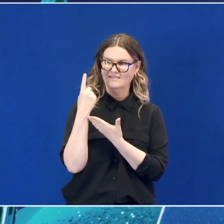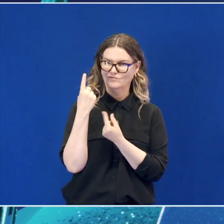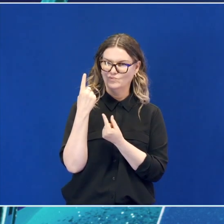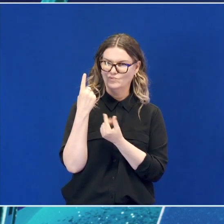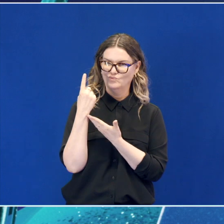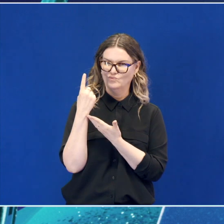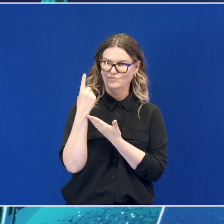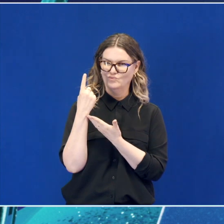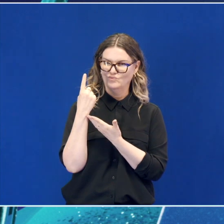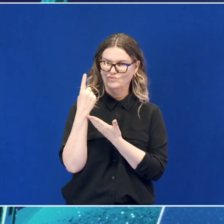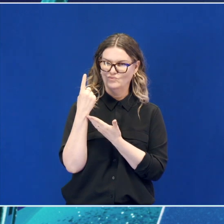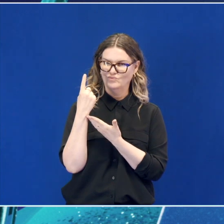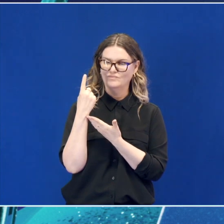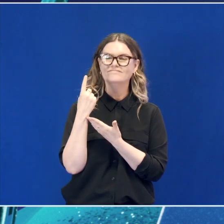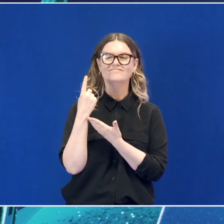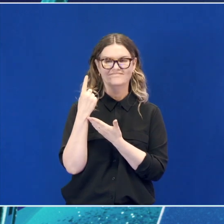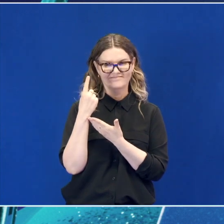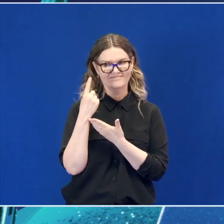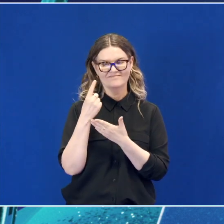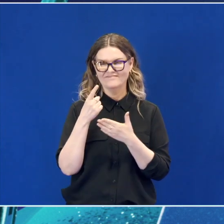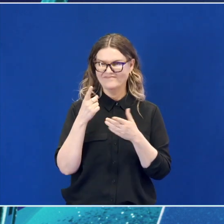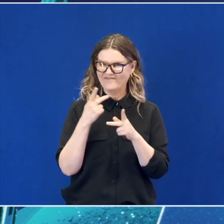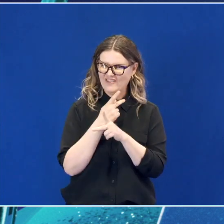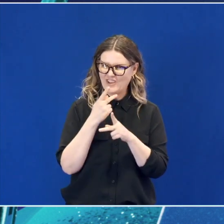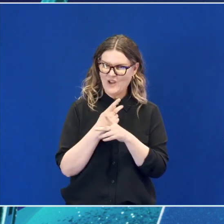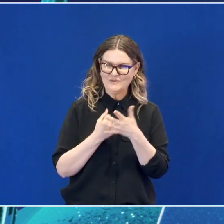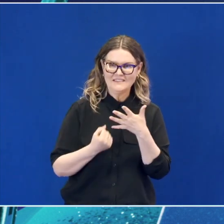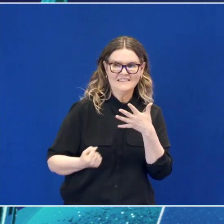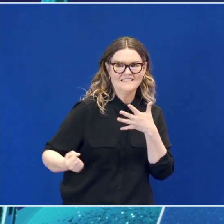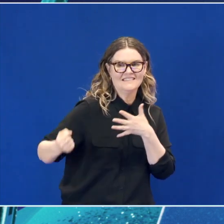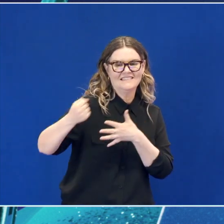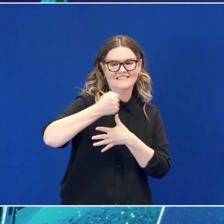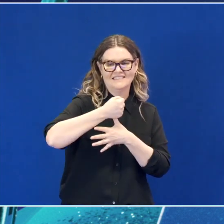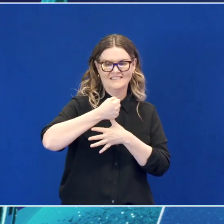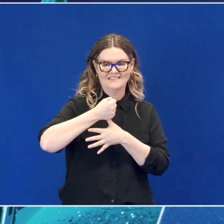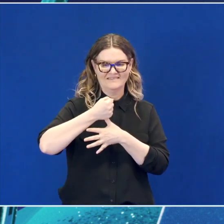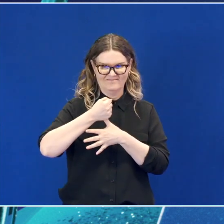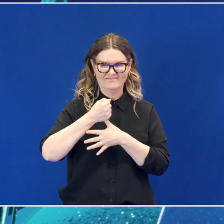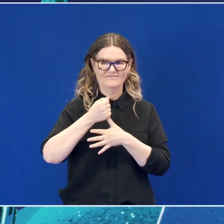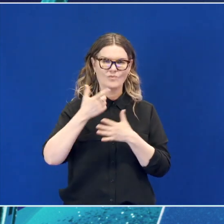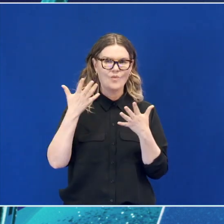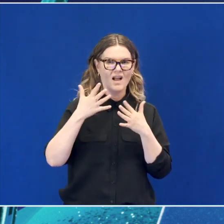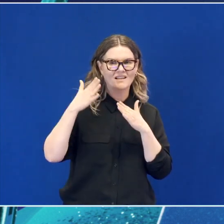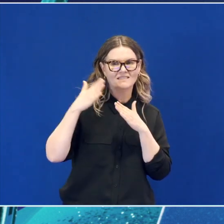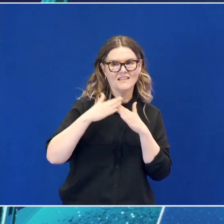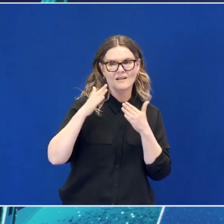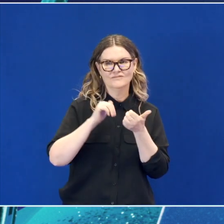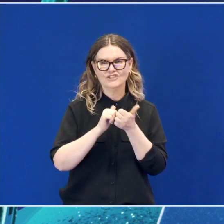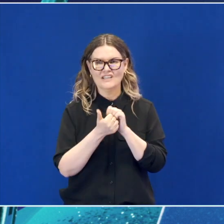to insert themselves there. So when I talked about context engineering, harness engineering, those are the points that they can look